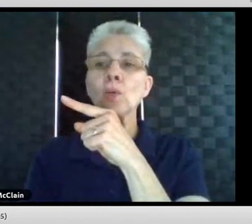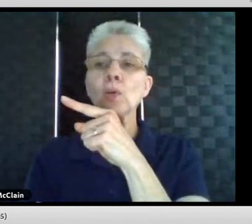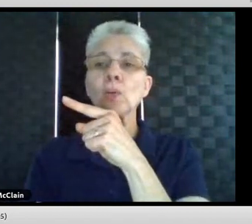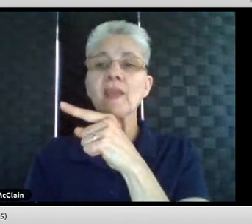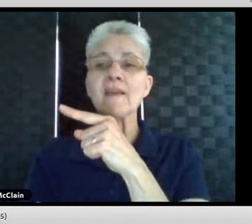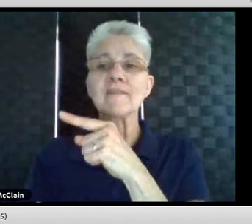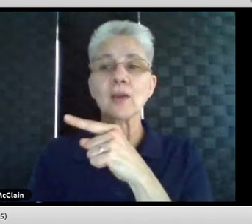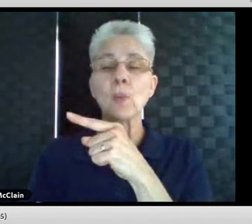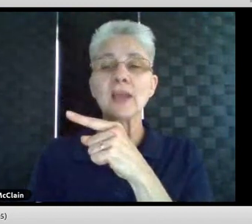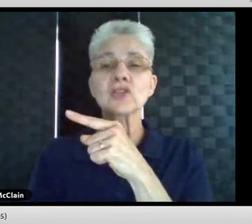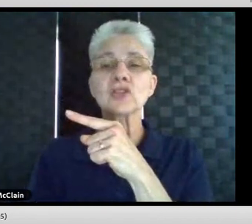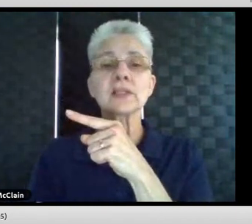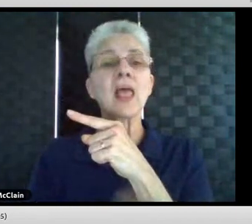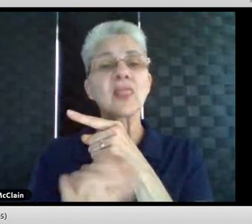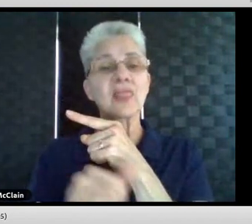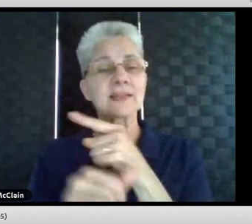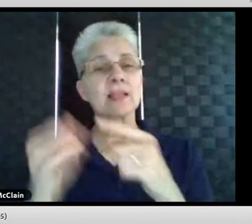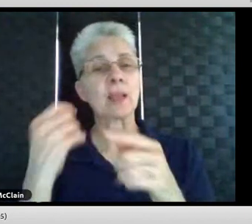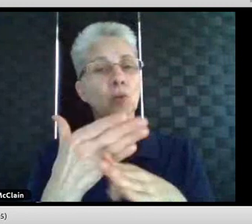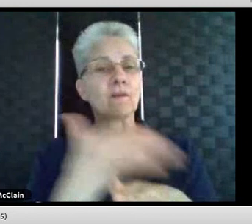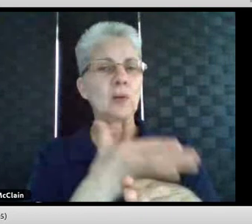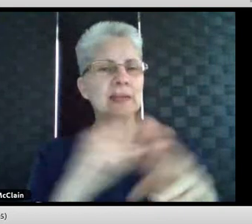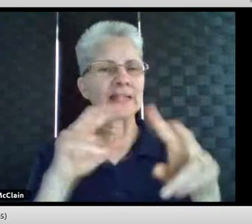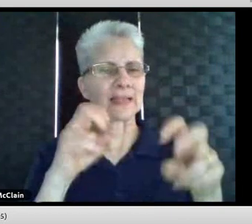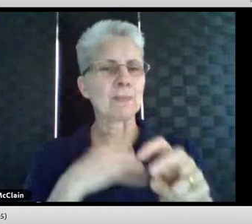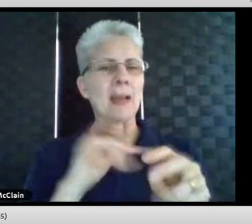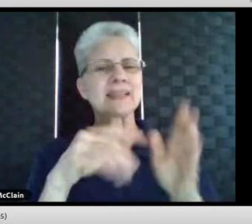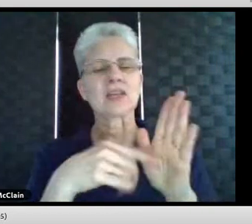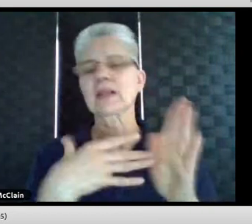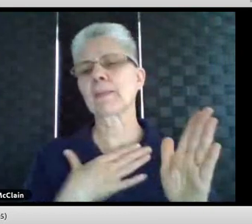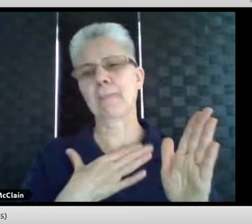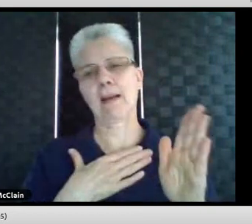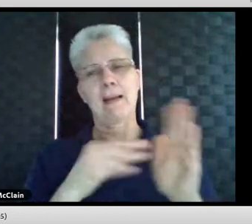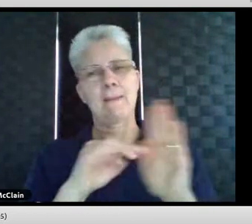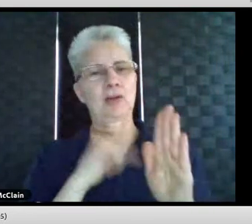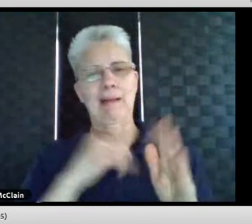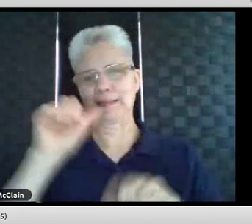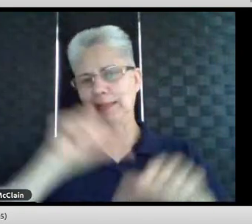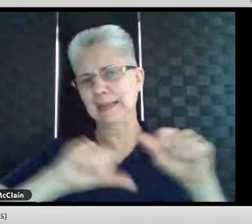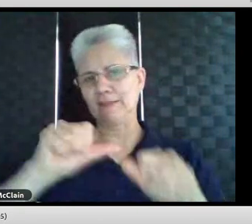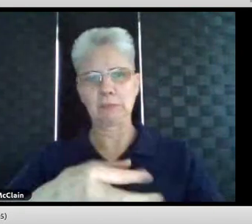improve or assess my skills. So this is just my model. It's not scientific. It's not scholarly.